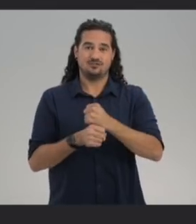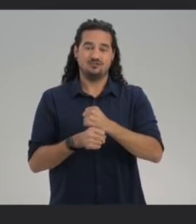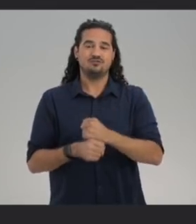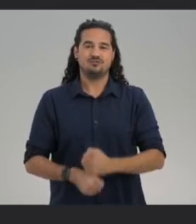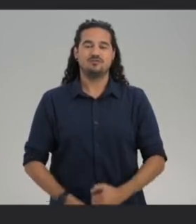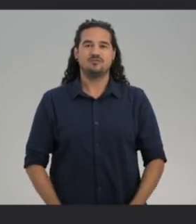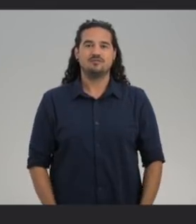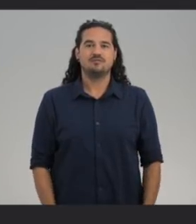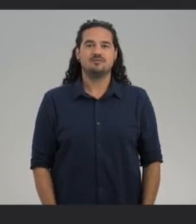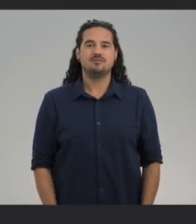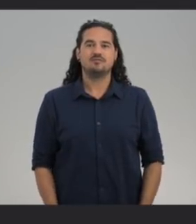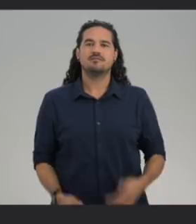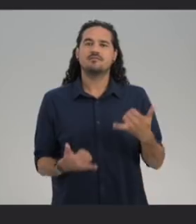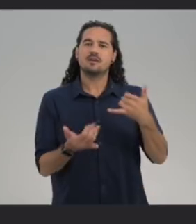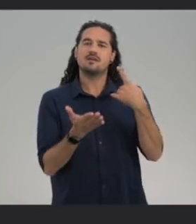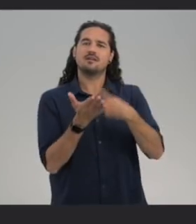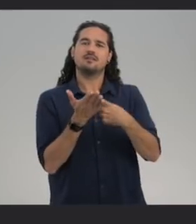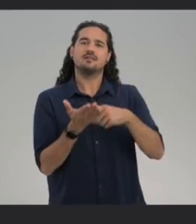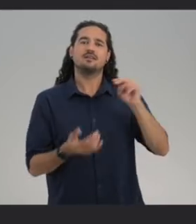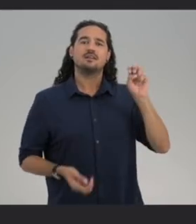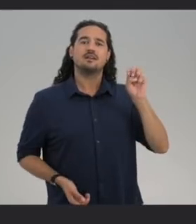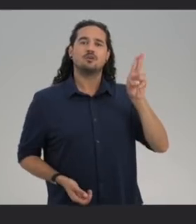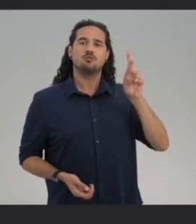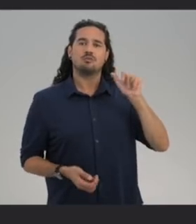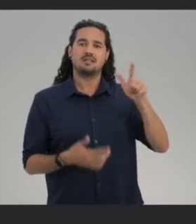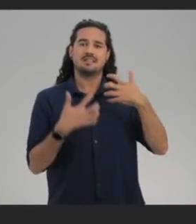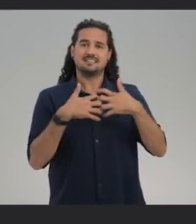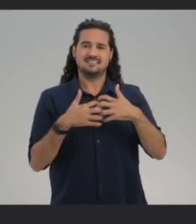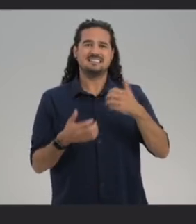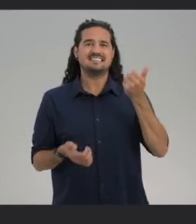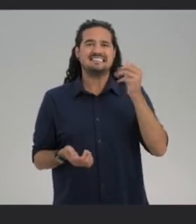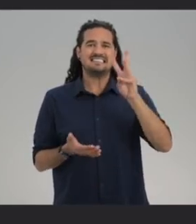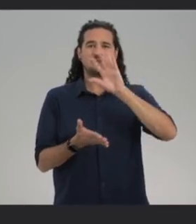Now let's talk about that Neural Engine. With 16 cores, machine learning workloads